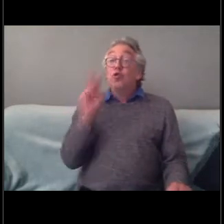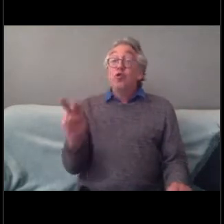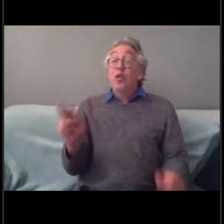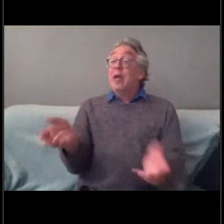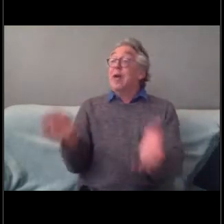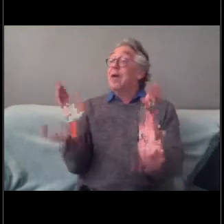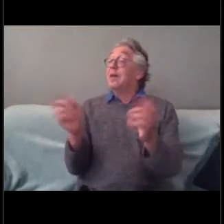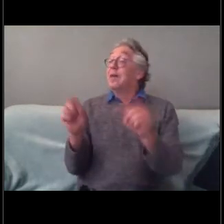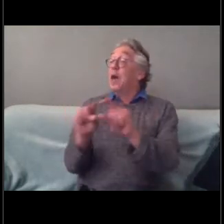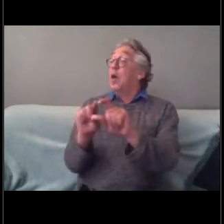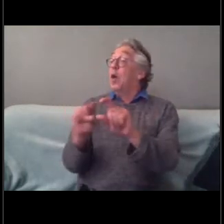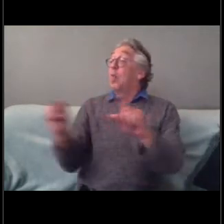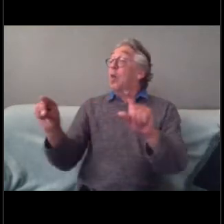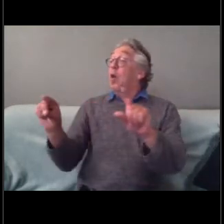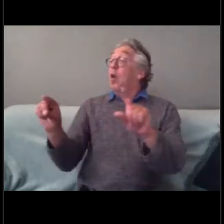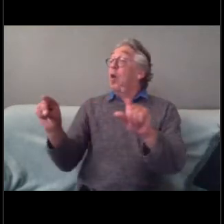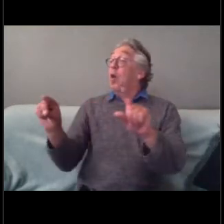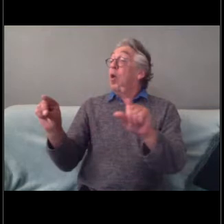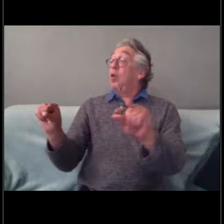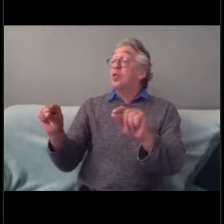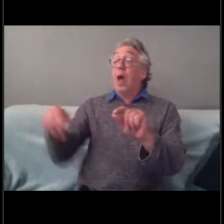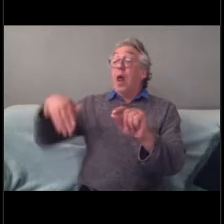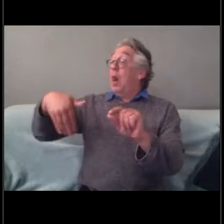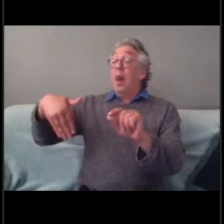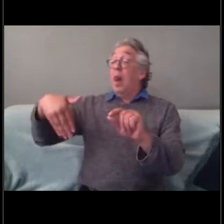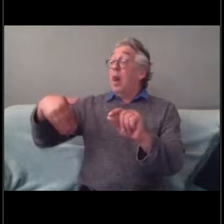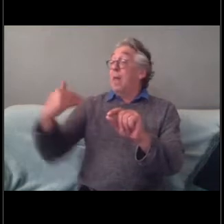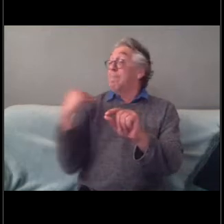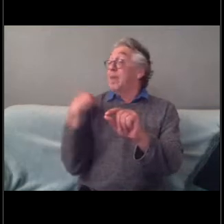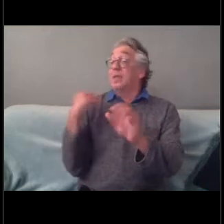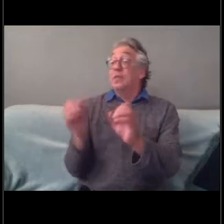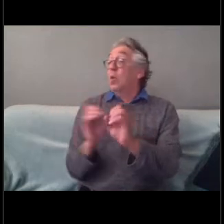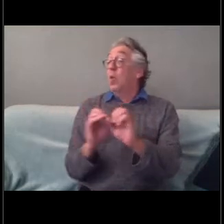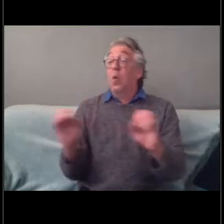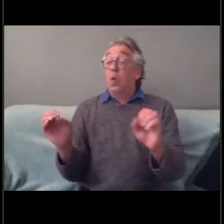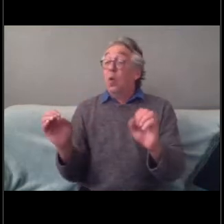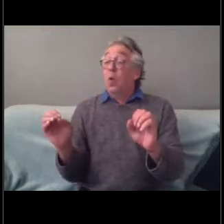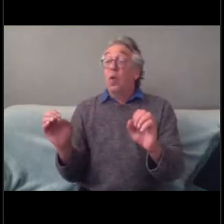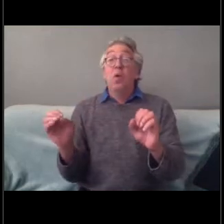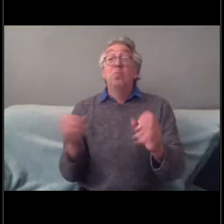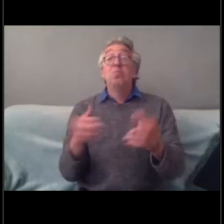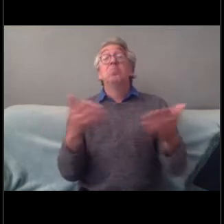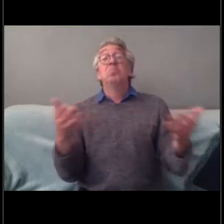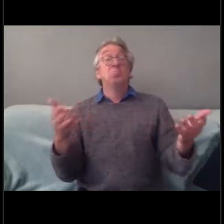any messages coming up in the chat box. Correct me if I'm wrong.